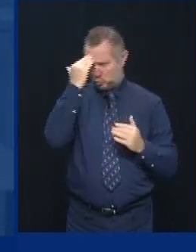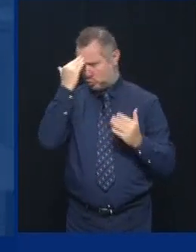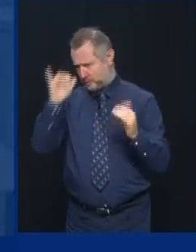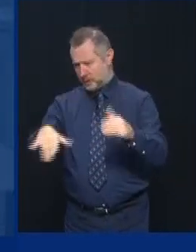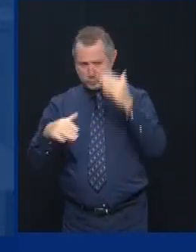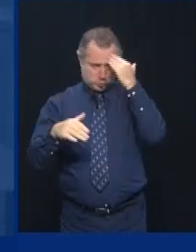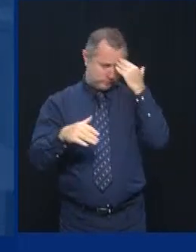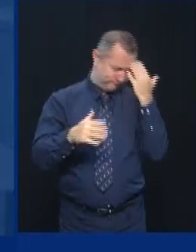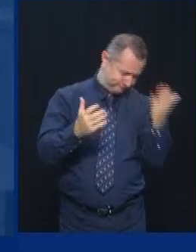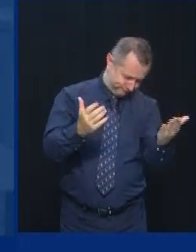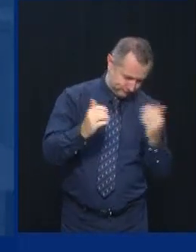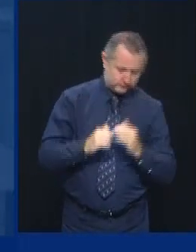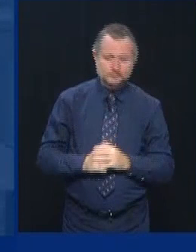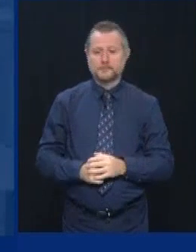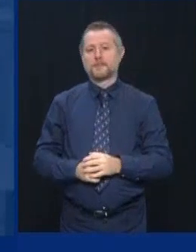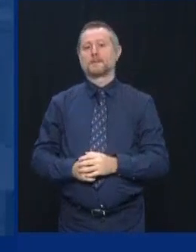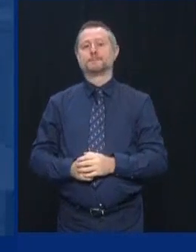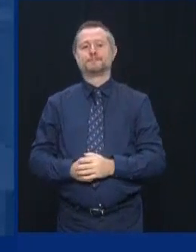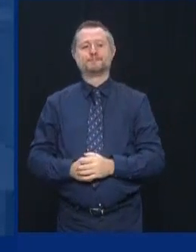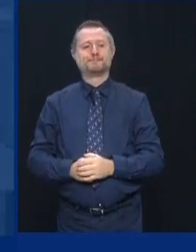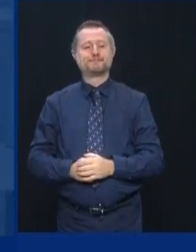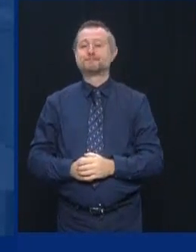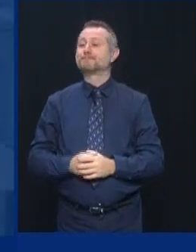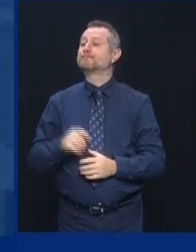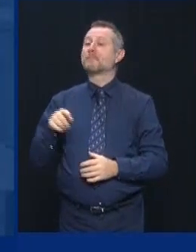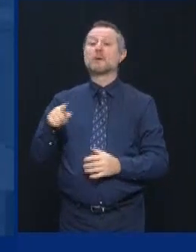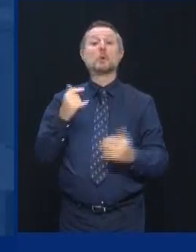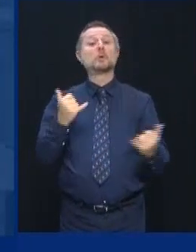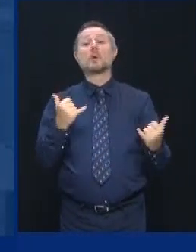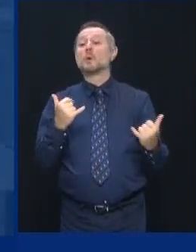IN THE UNITED STATES. NEW ROCHELLE, NEW YORK.